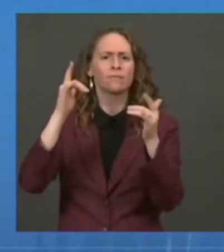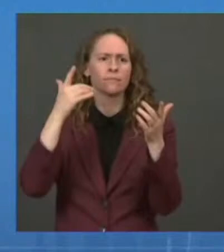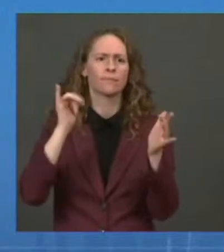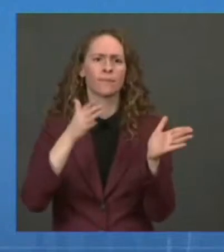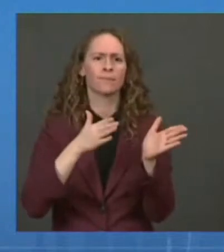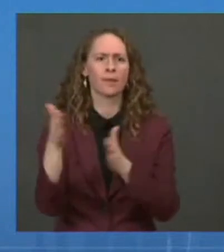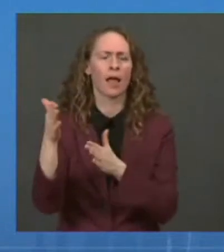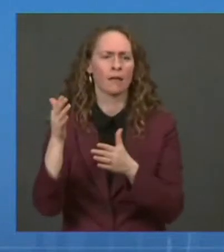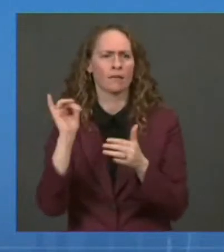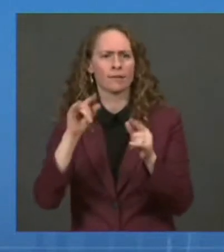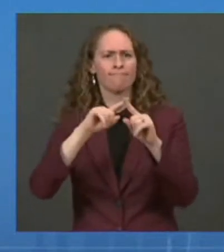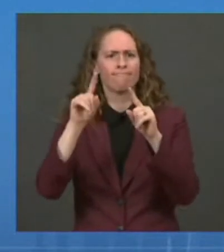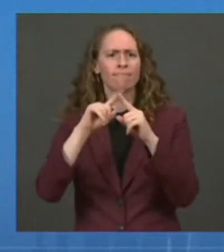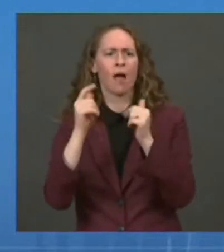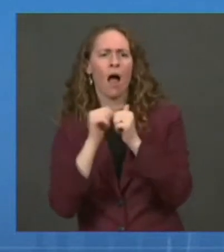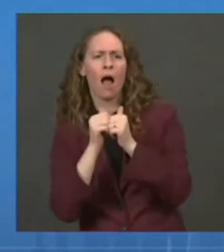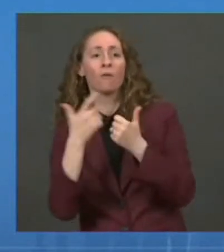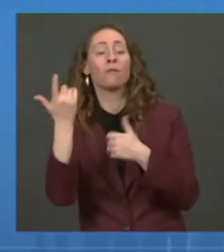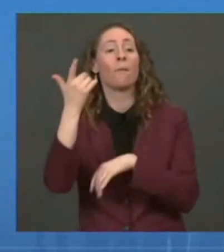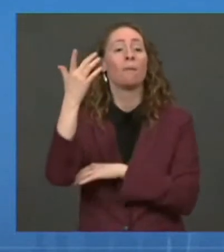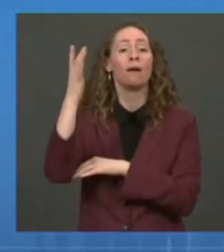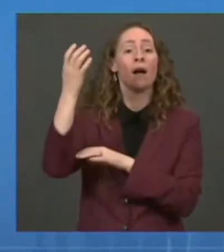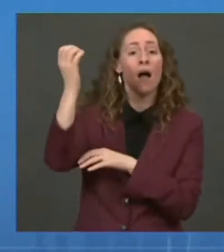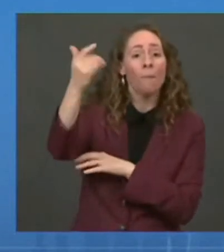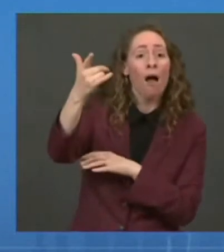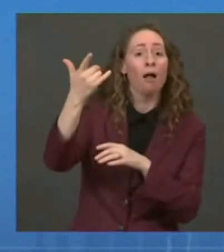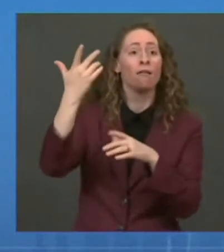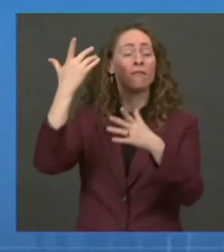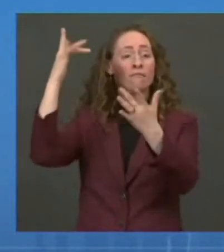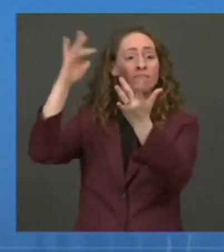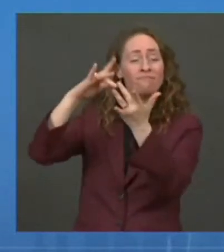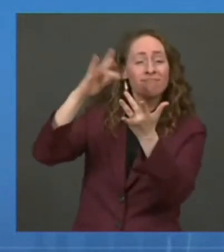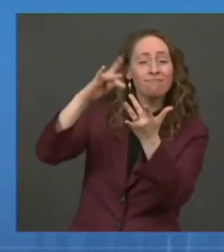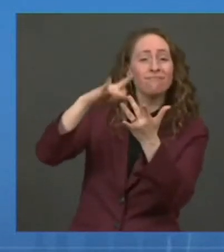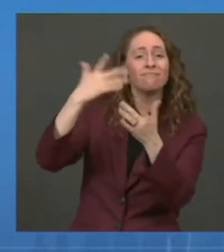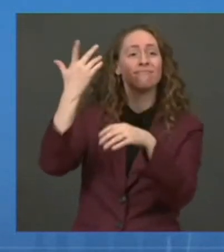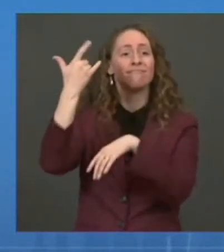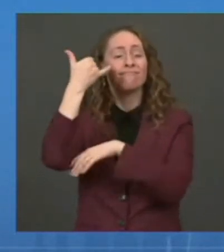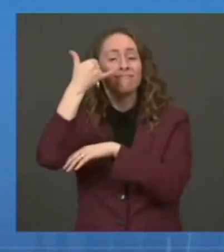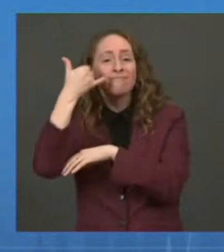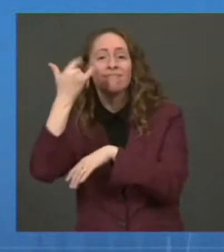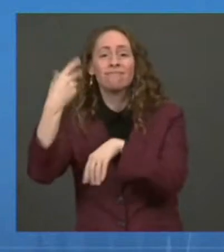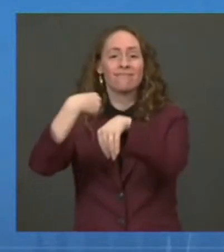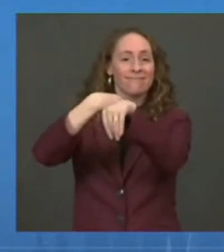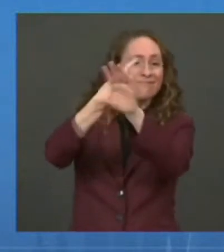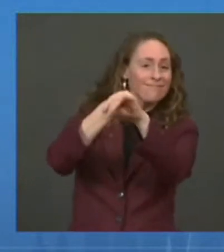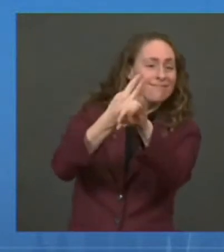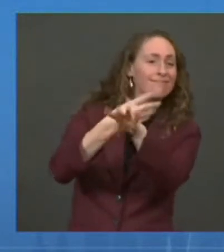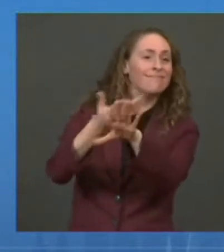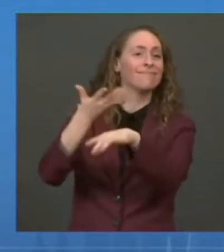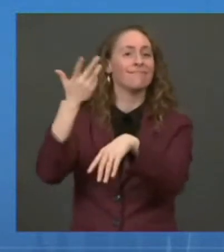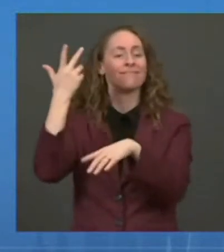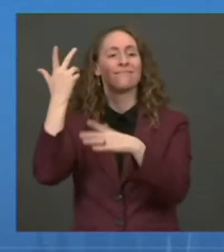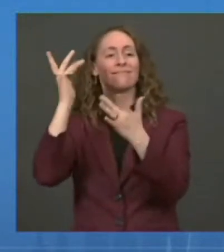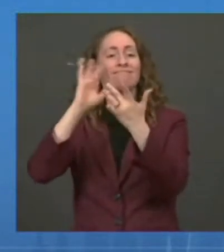AND VIRTUAL TOWN HALLS WORKING THROUGH ALL CHANNELS WHERE